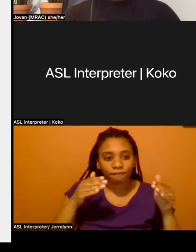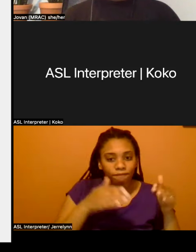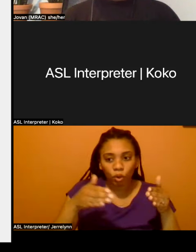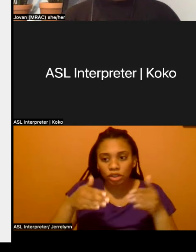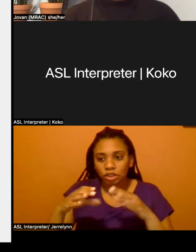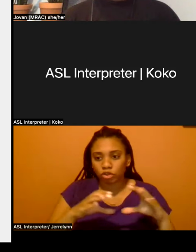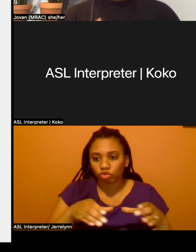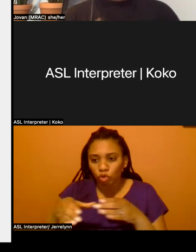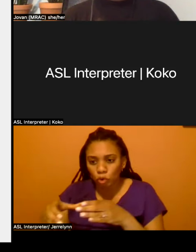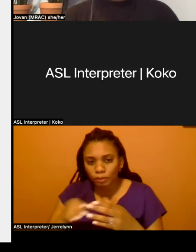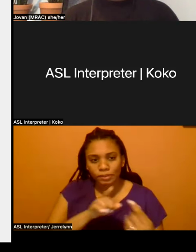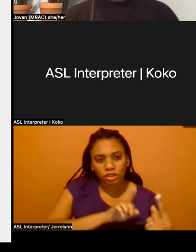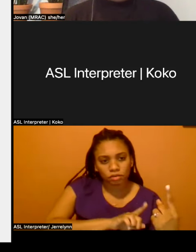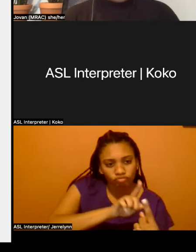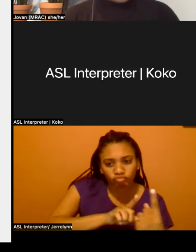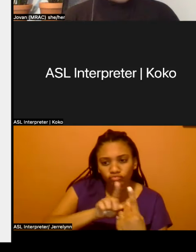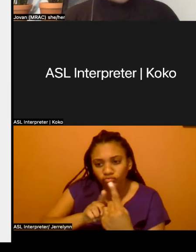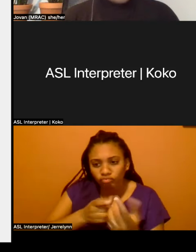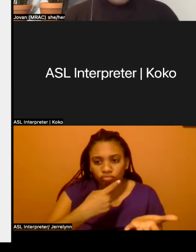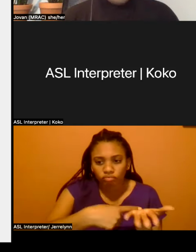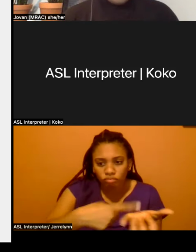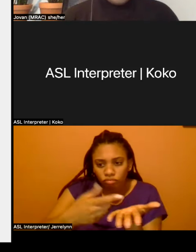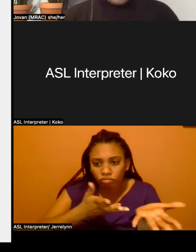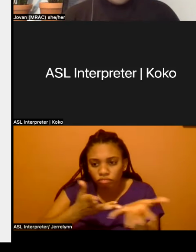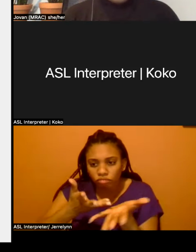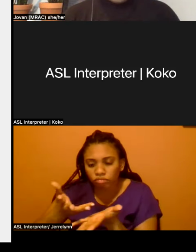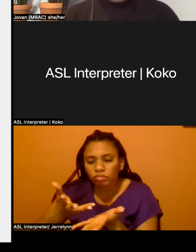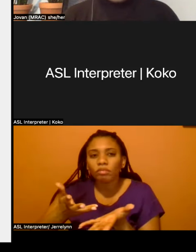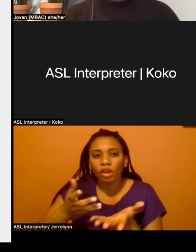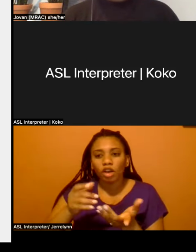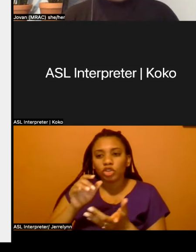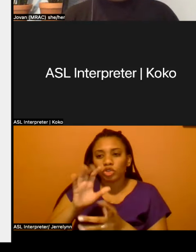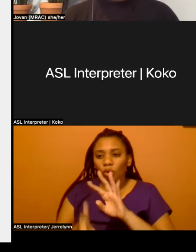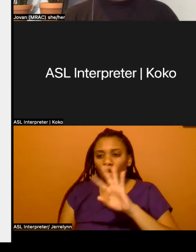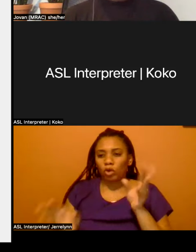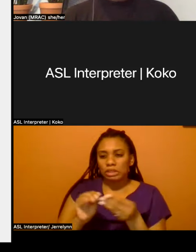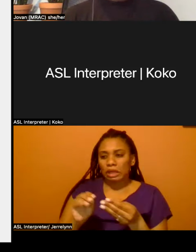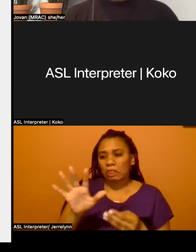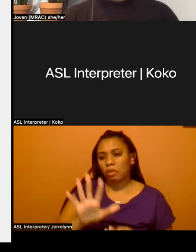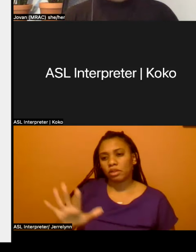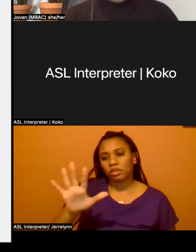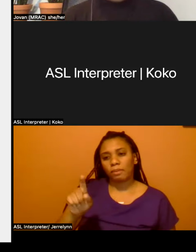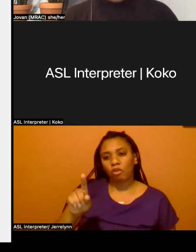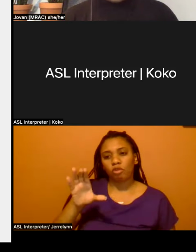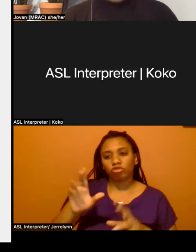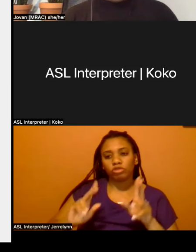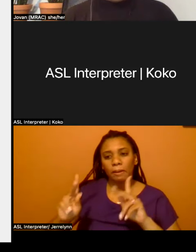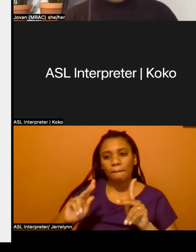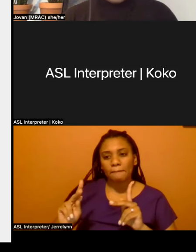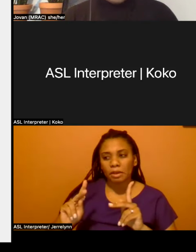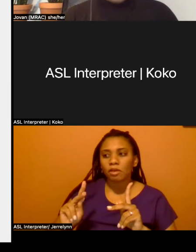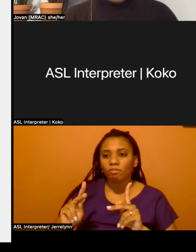So, there were approximately 100 people, that offered their voice to this process, and all of those people